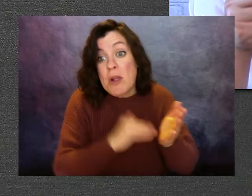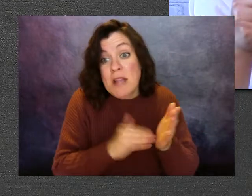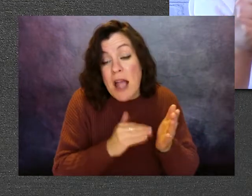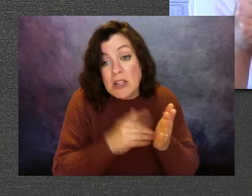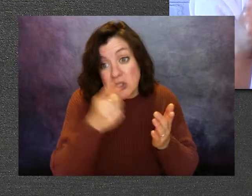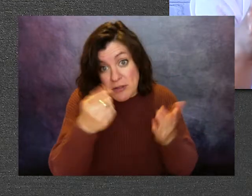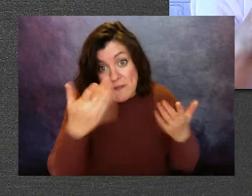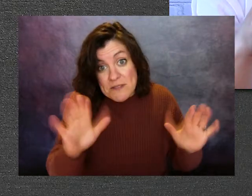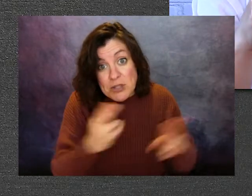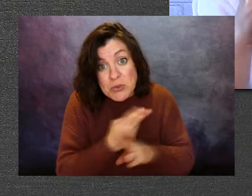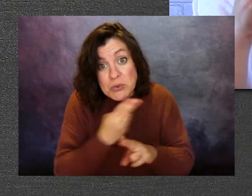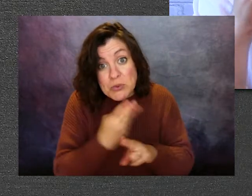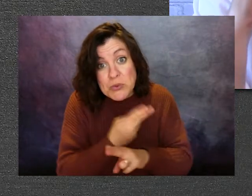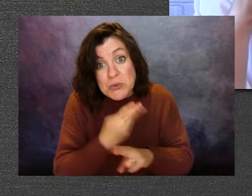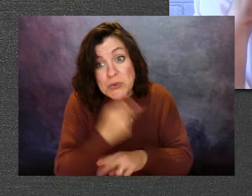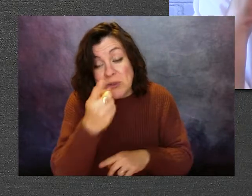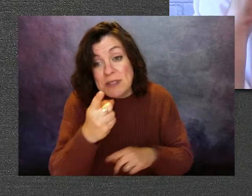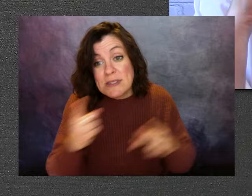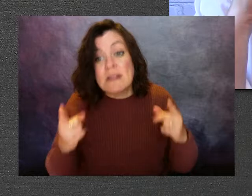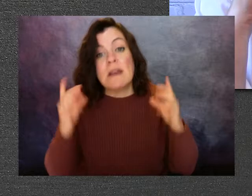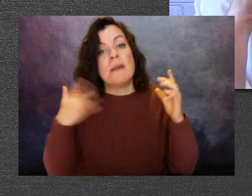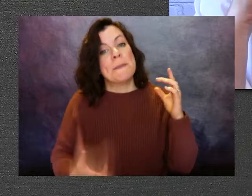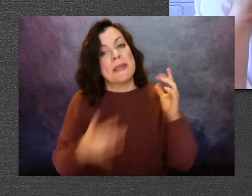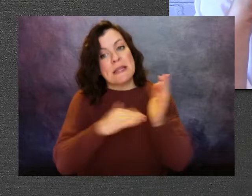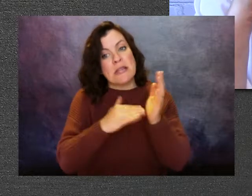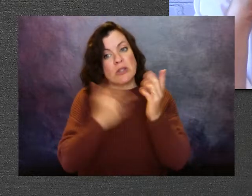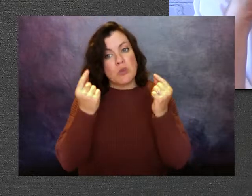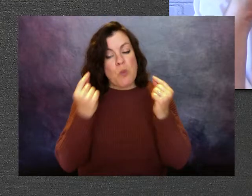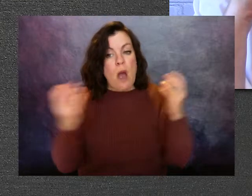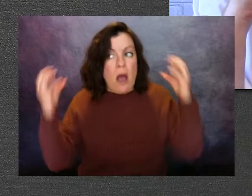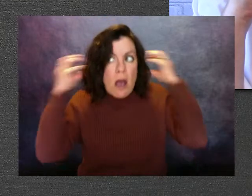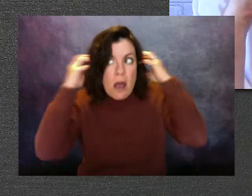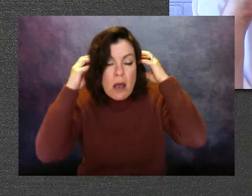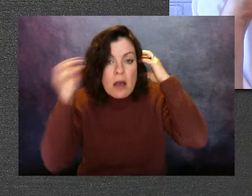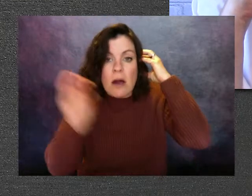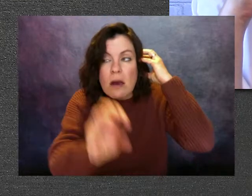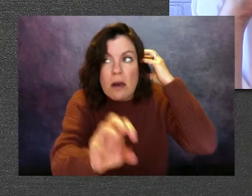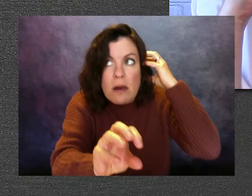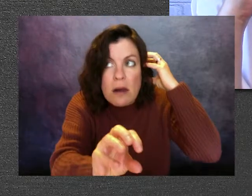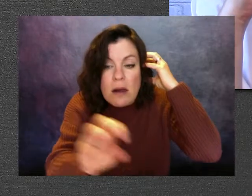This tool is called a stethoscope. And the doctor puts it right in their ears.